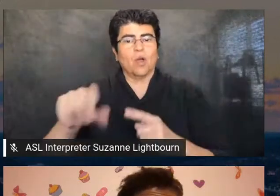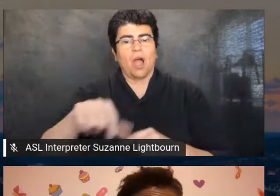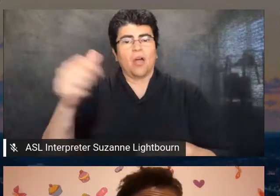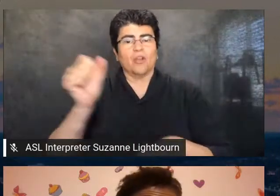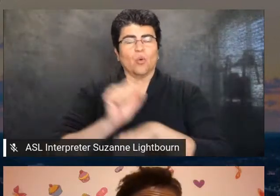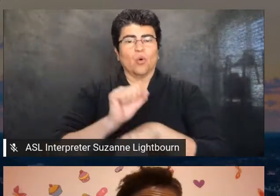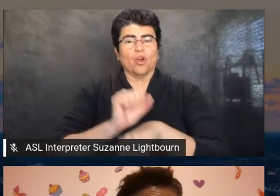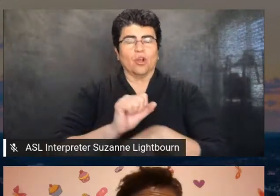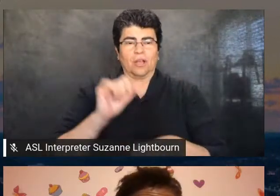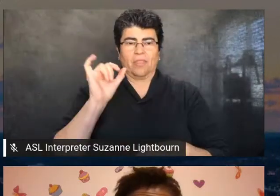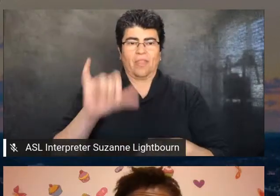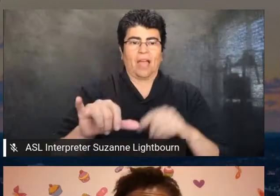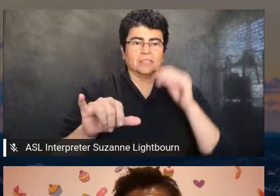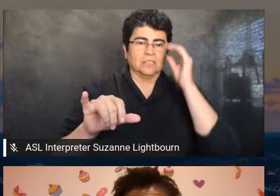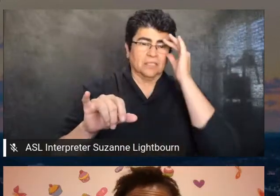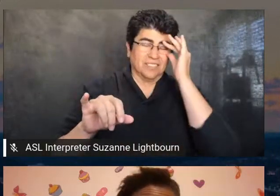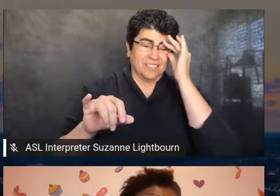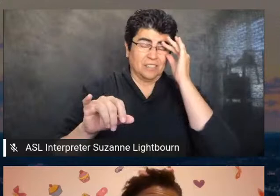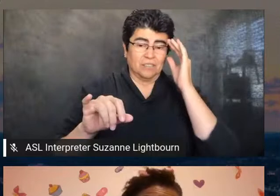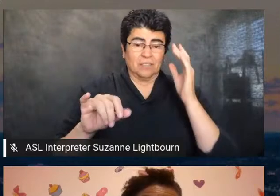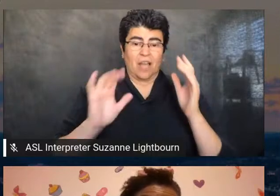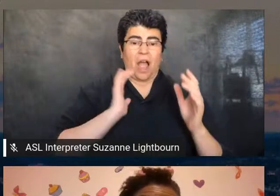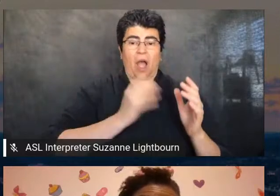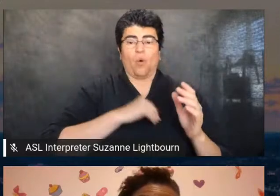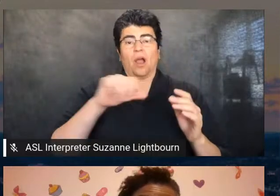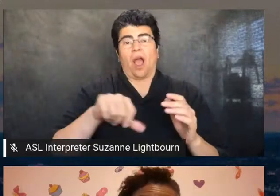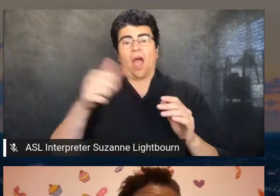that our other panelists will share?